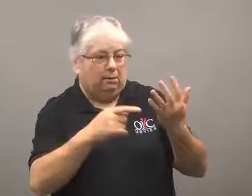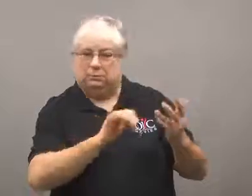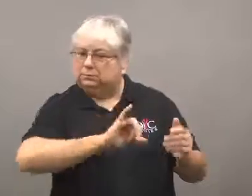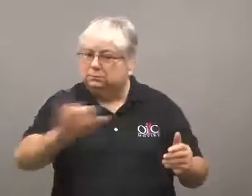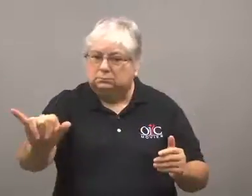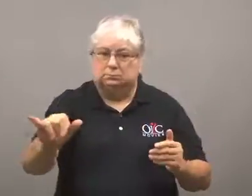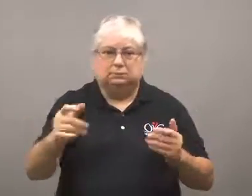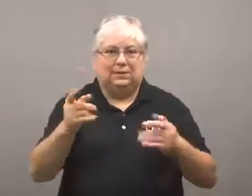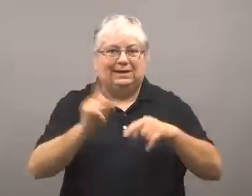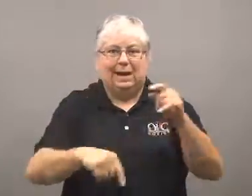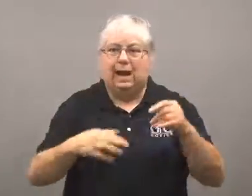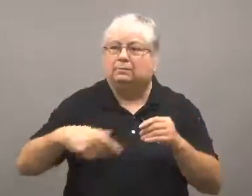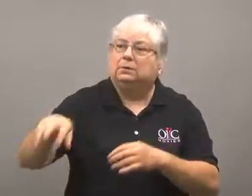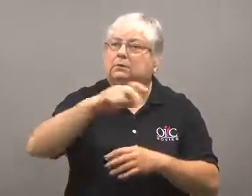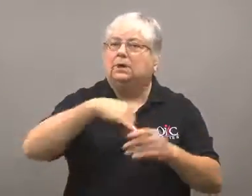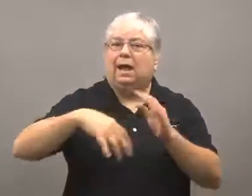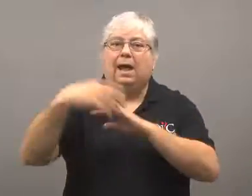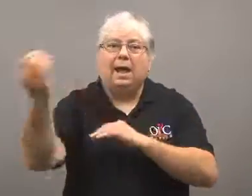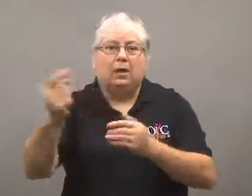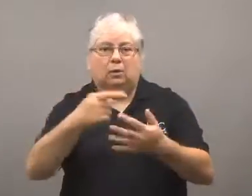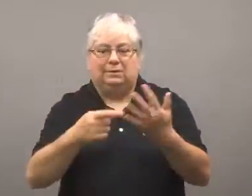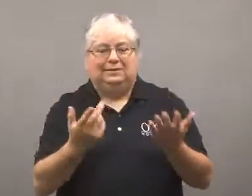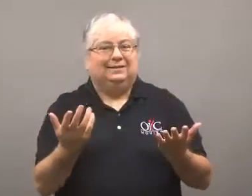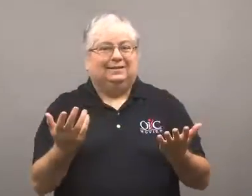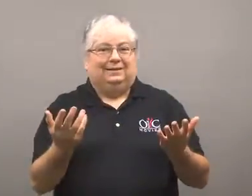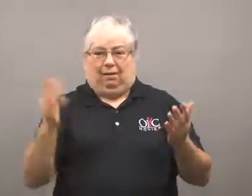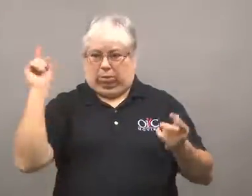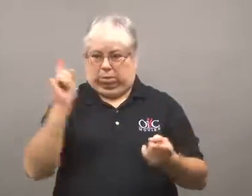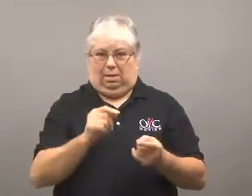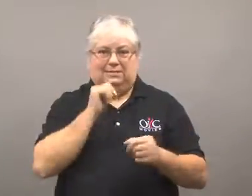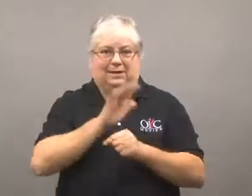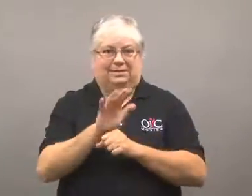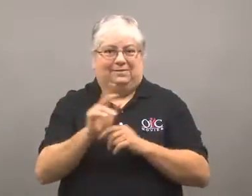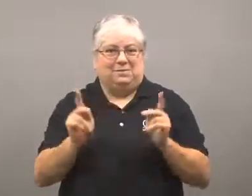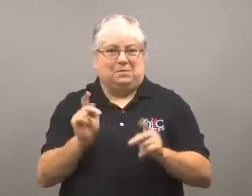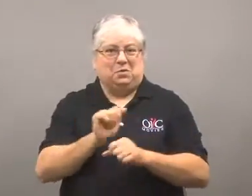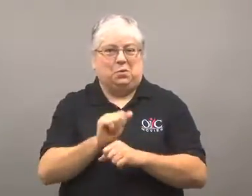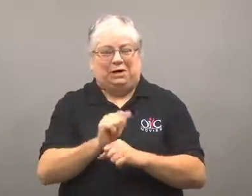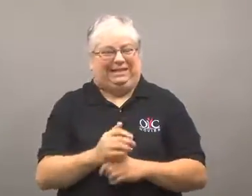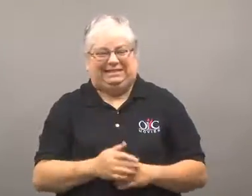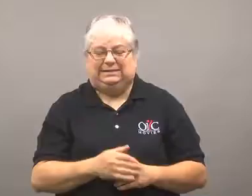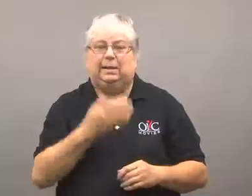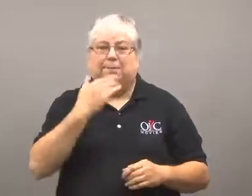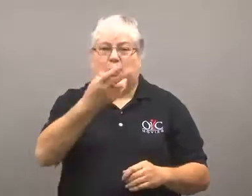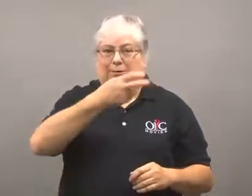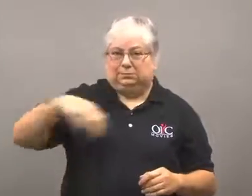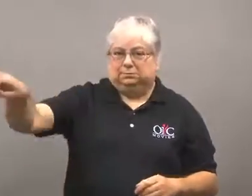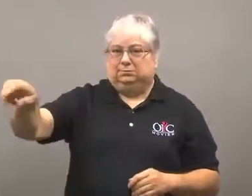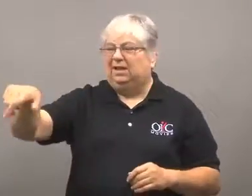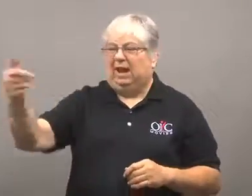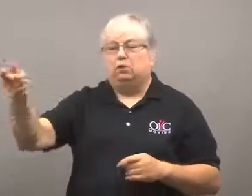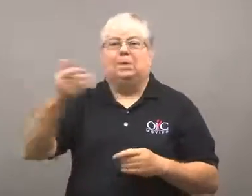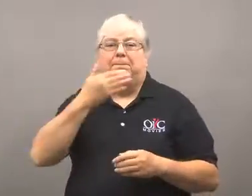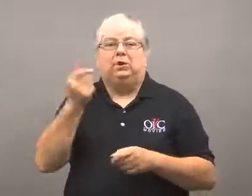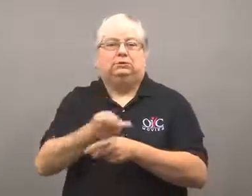They were under restrictions so there weren't enough people.